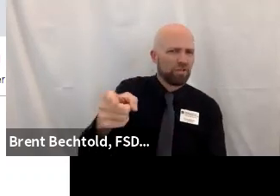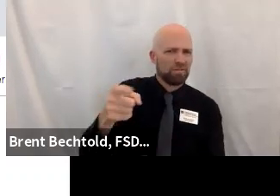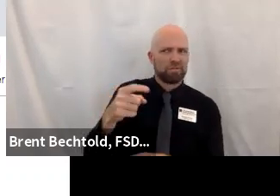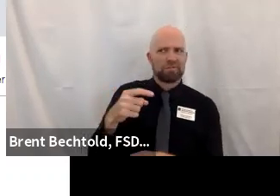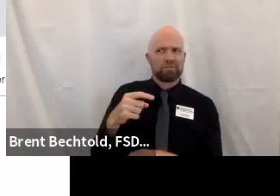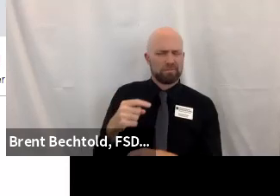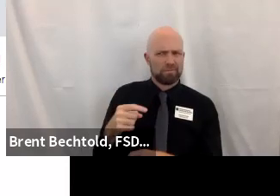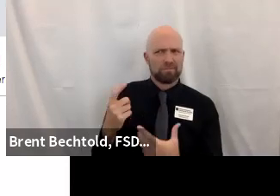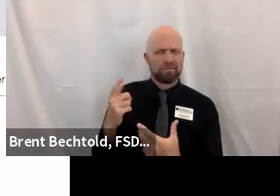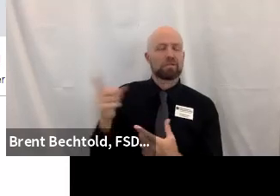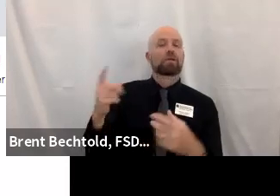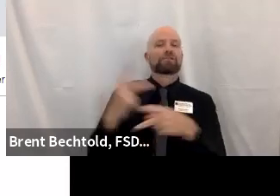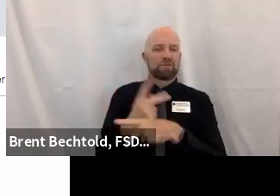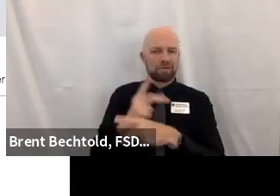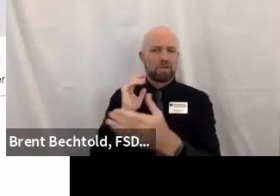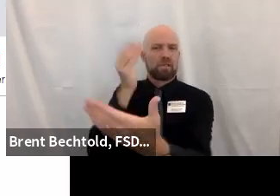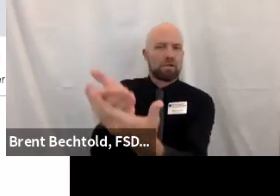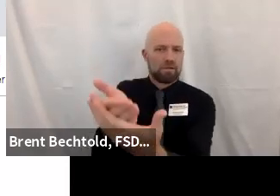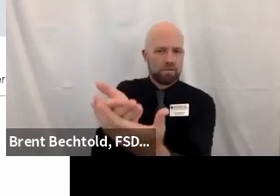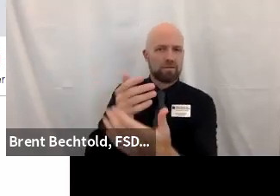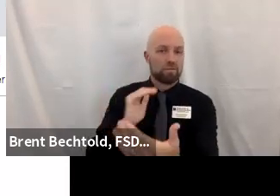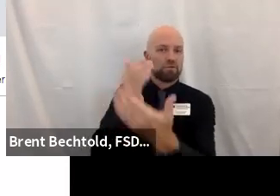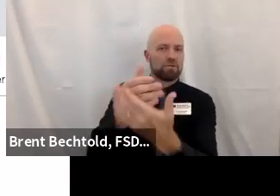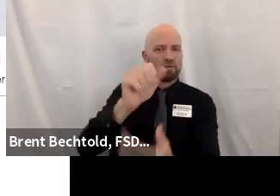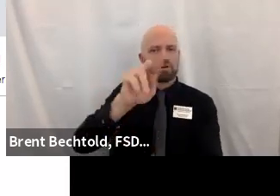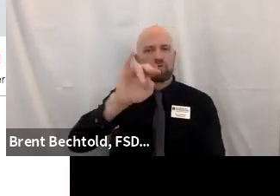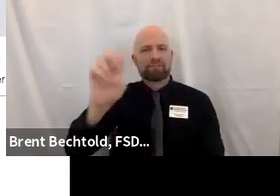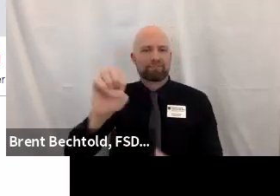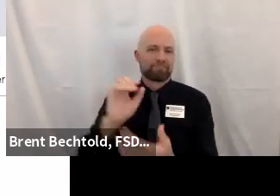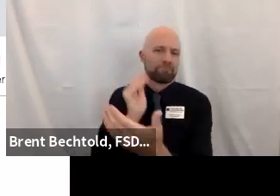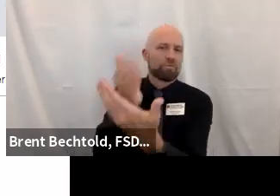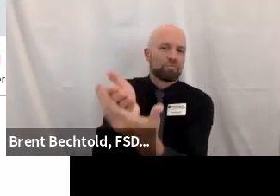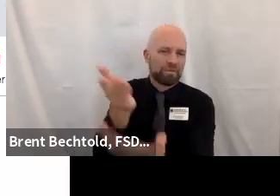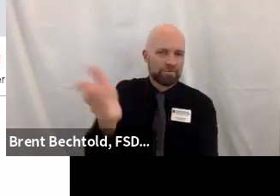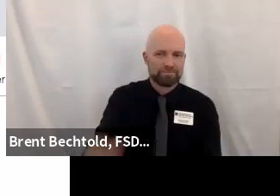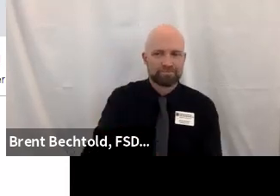when you get there? And it was kind of like, oh, he figured out oh... that means what